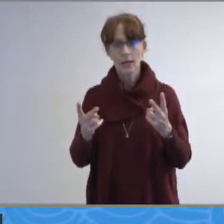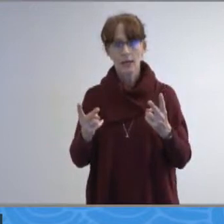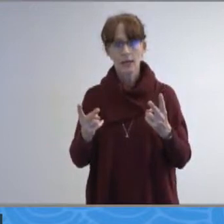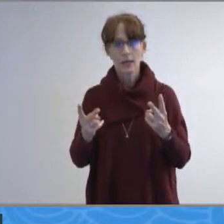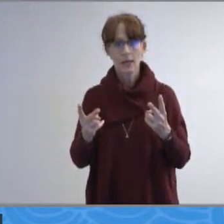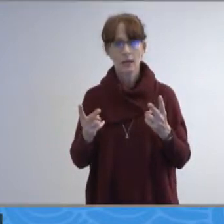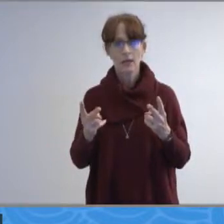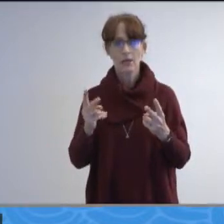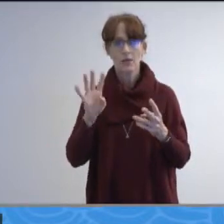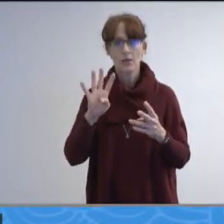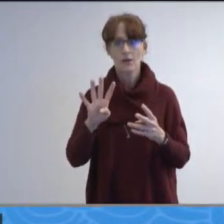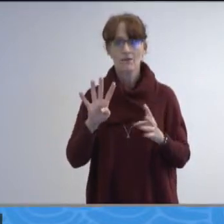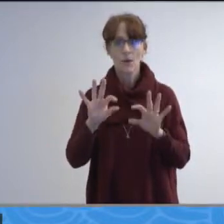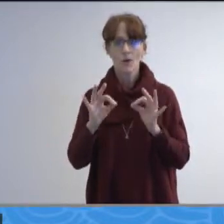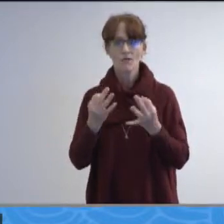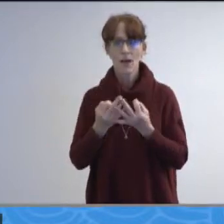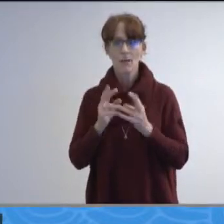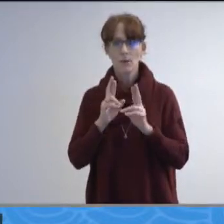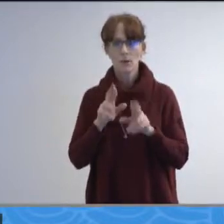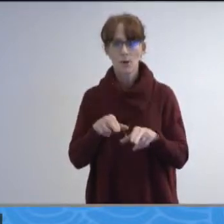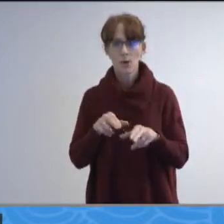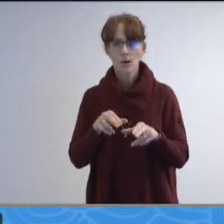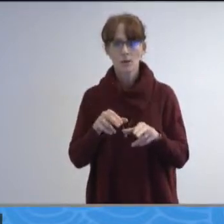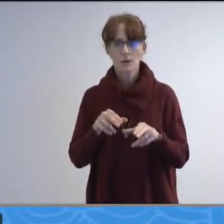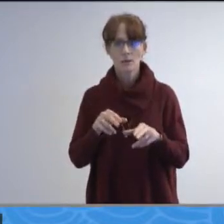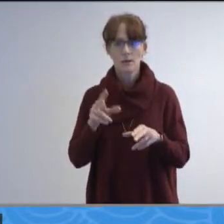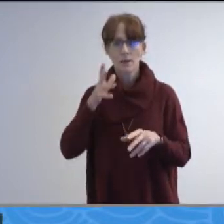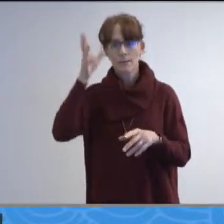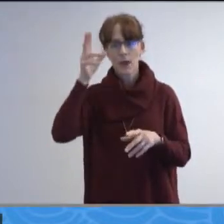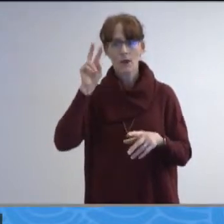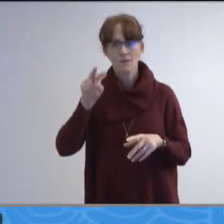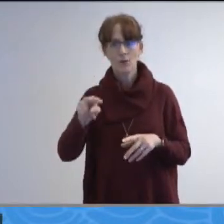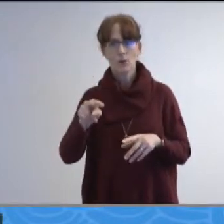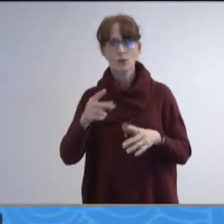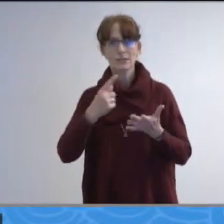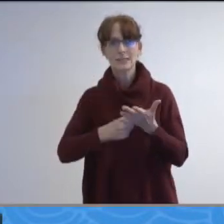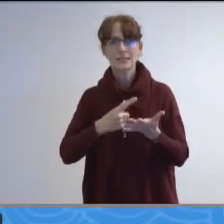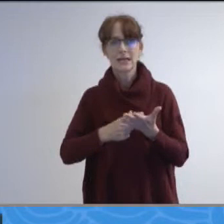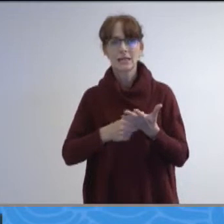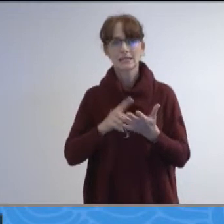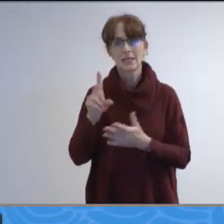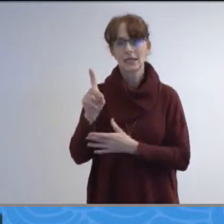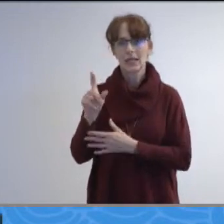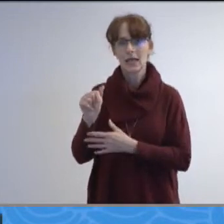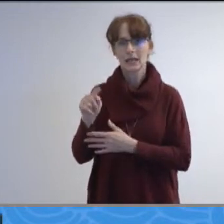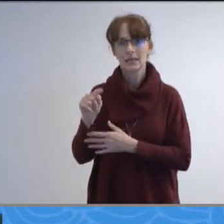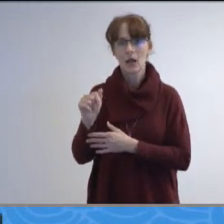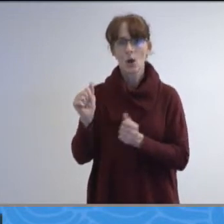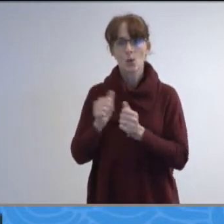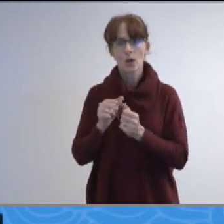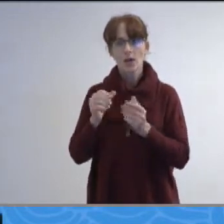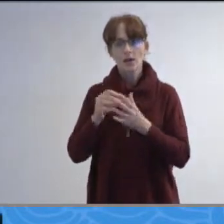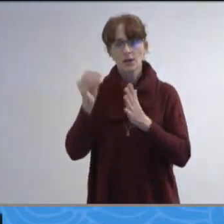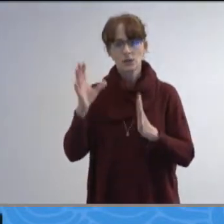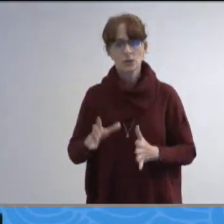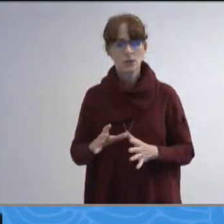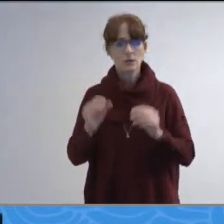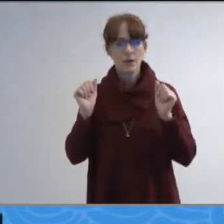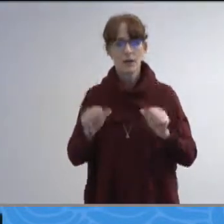the For Families Report in Parent View just discuss the data with your students. And in order to do that again,